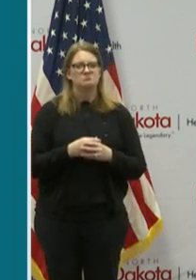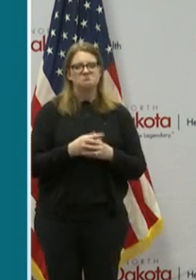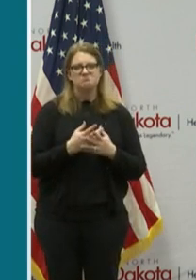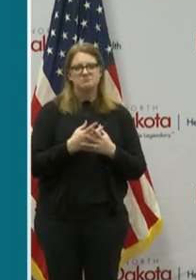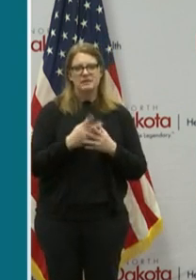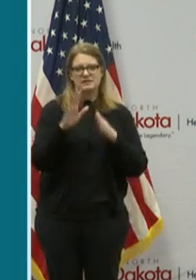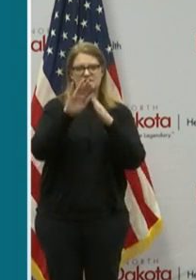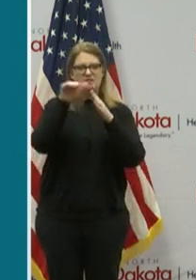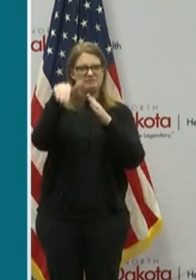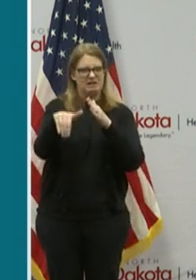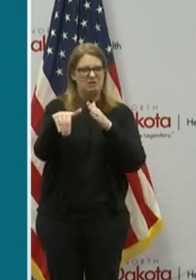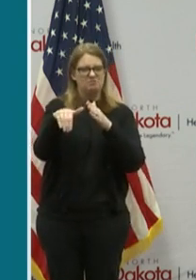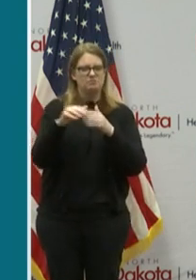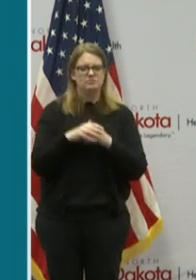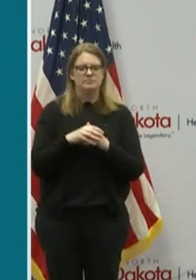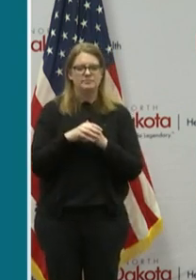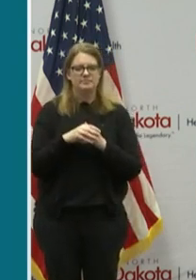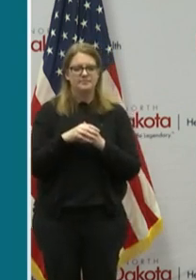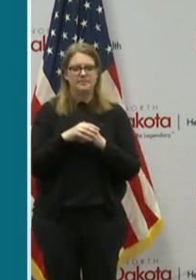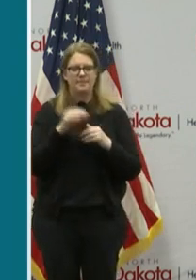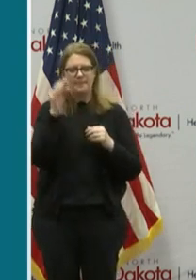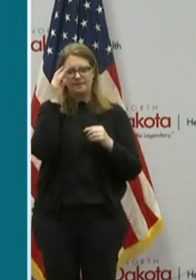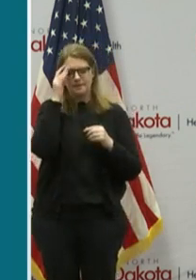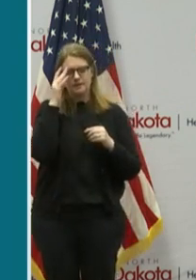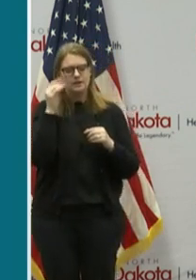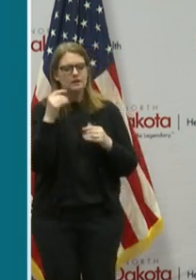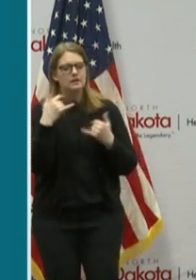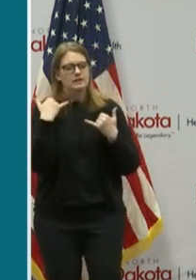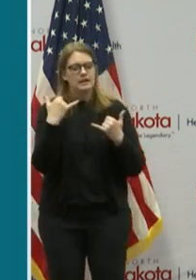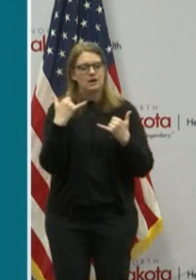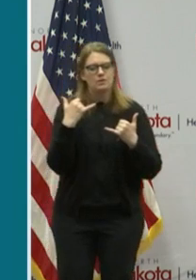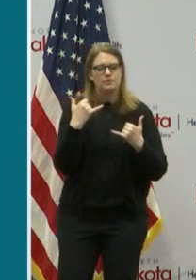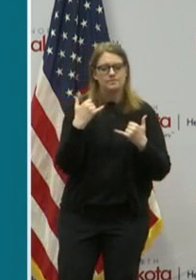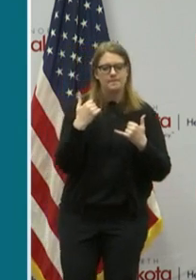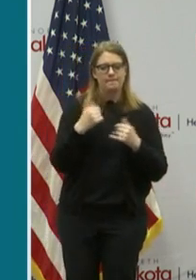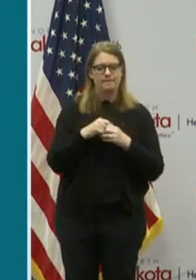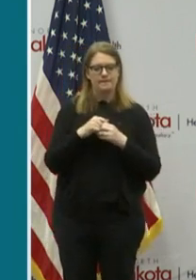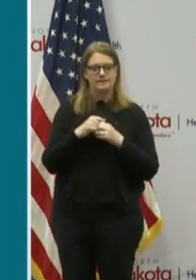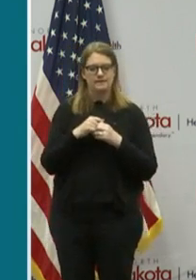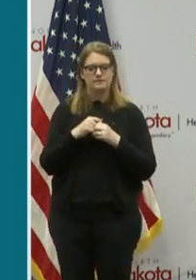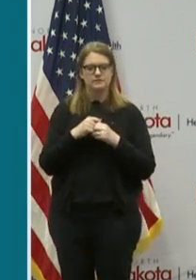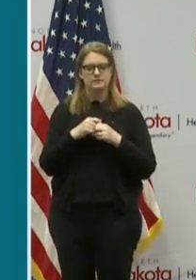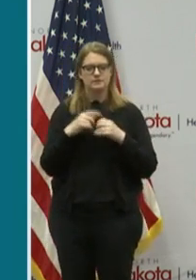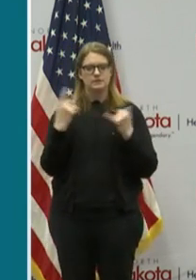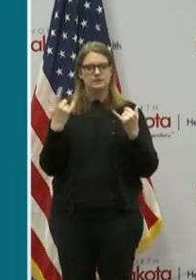WE ARE NOW BACK DOWN TO THAT. THAT'S POSITIVE THAT IT WENT IN THAT DIRECTION.